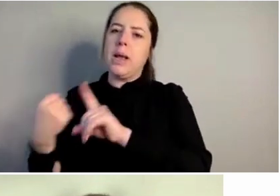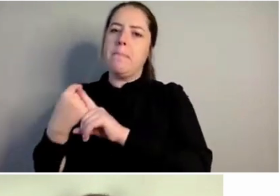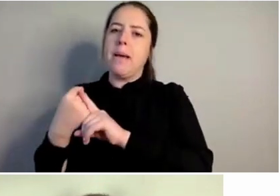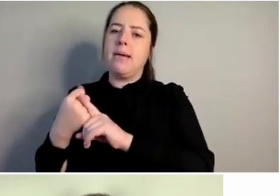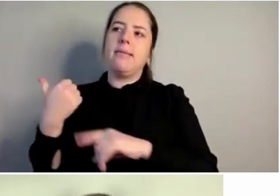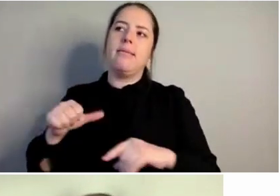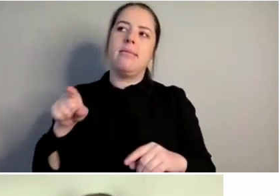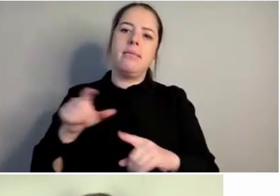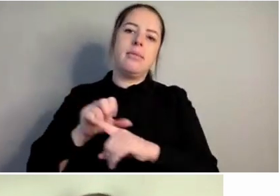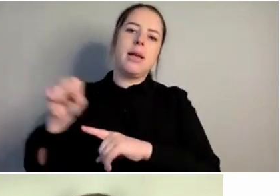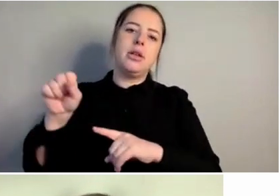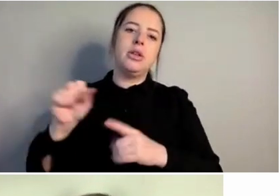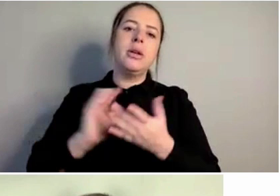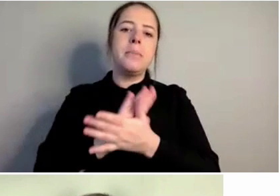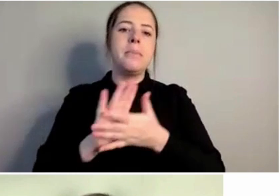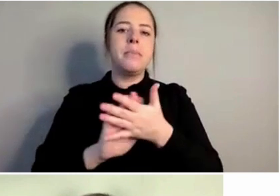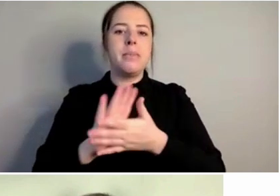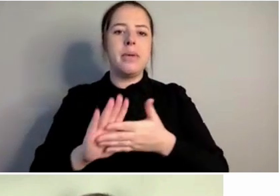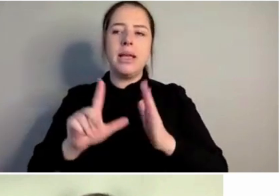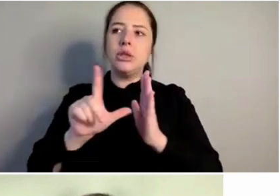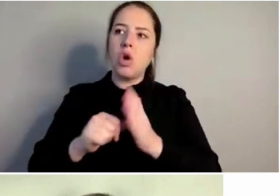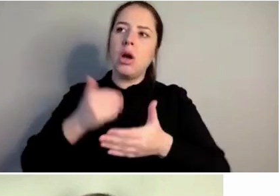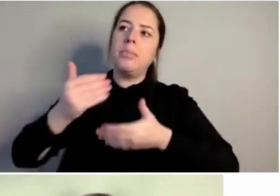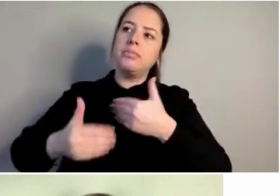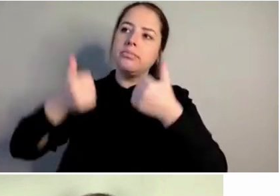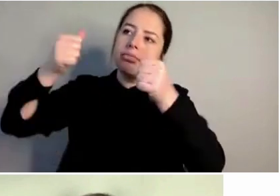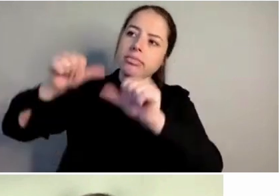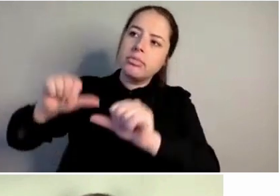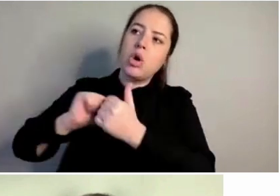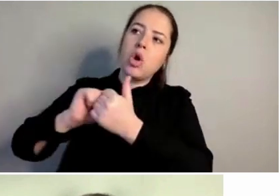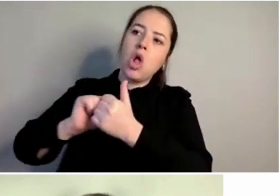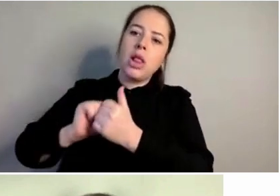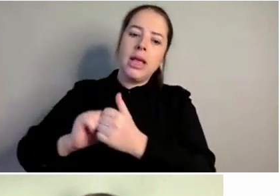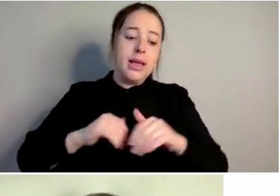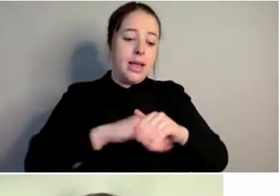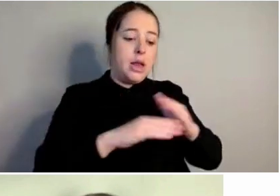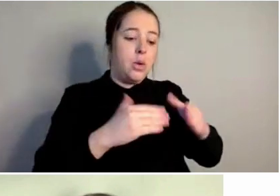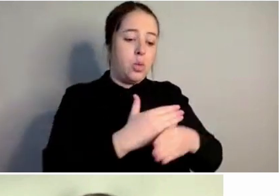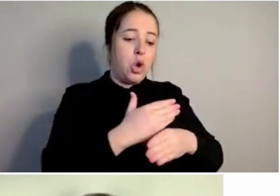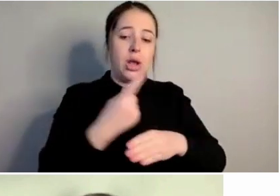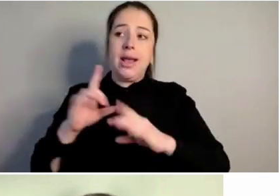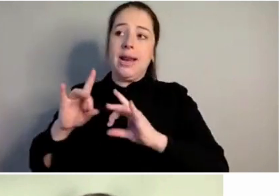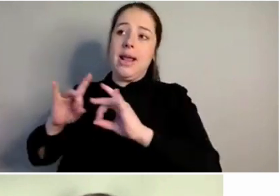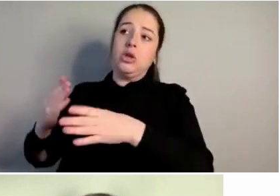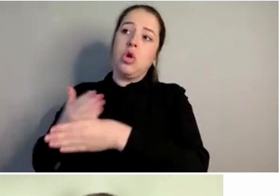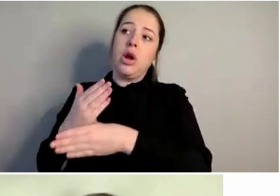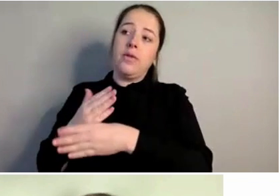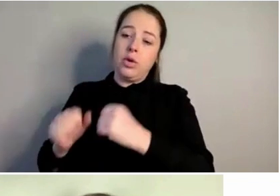And so taking time to get to know our colleagues both in and out of work and helping provide that support,